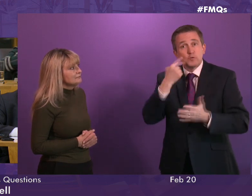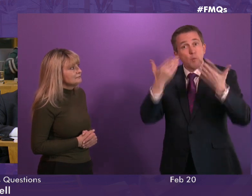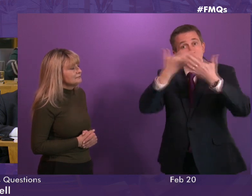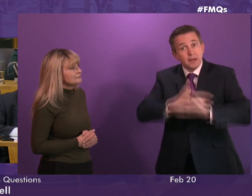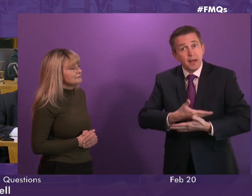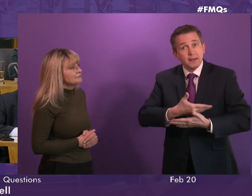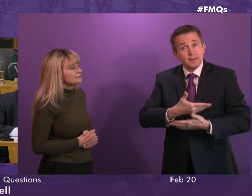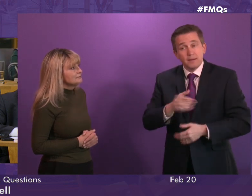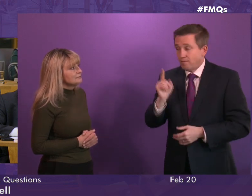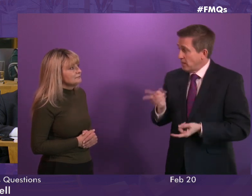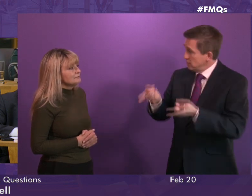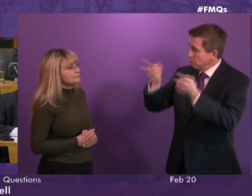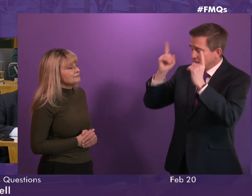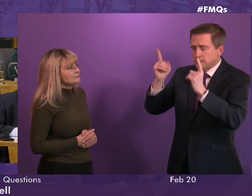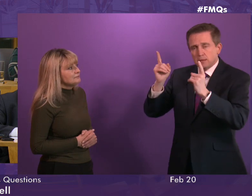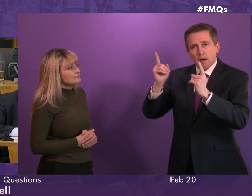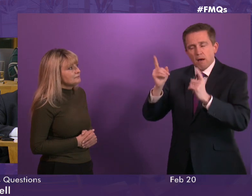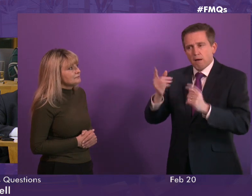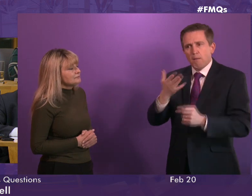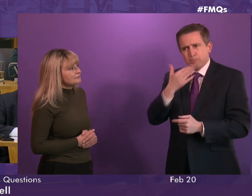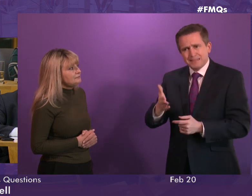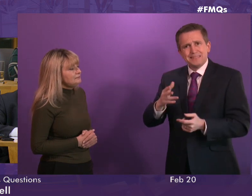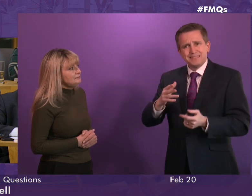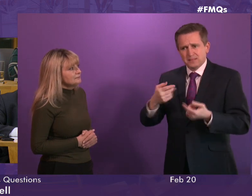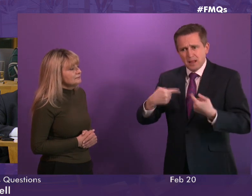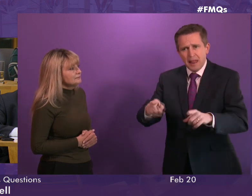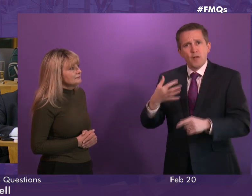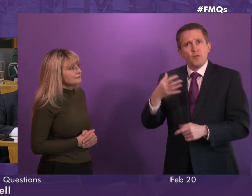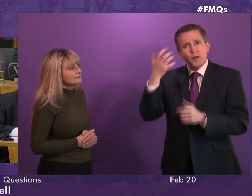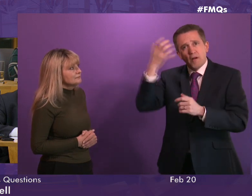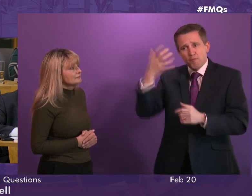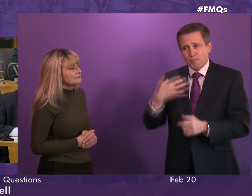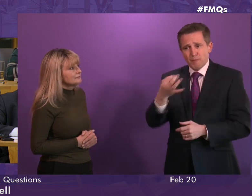First Minister ensure that the Government is represented at that meeting, to explain